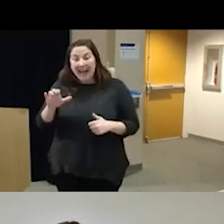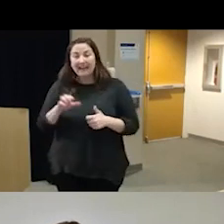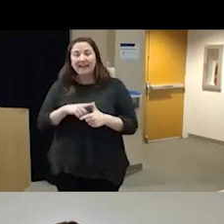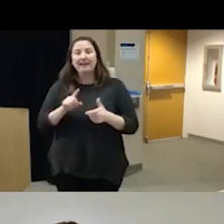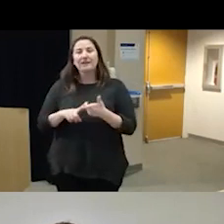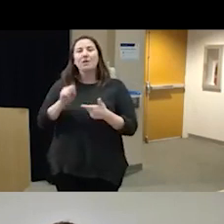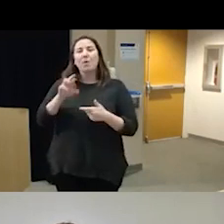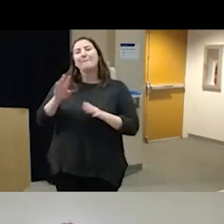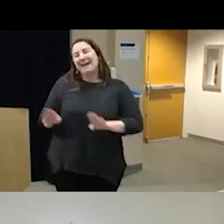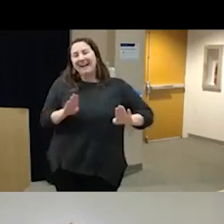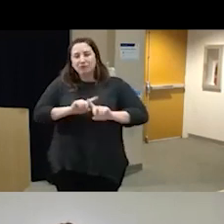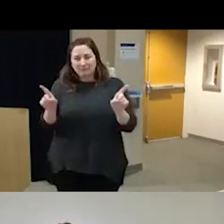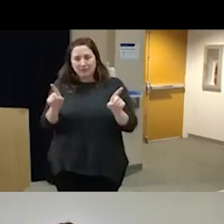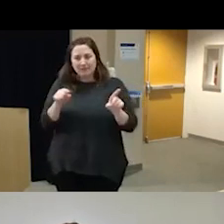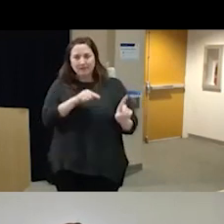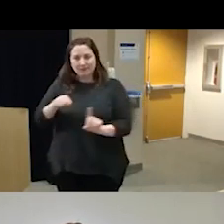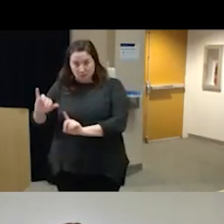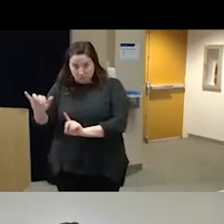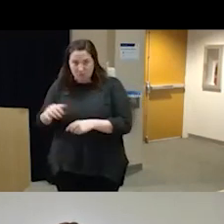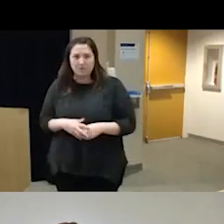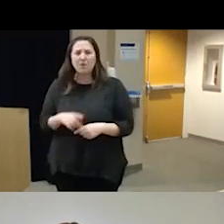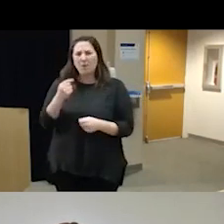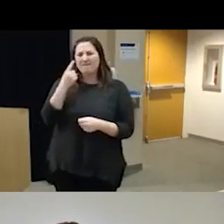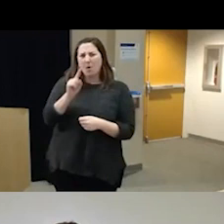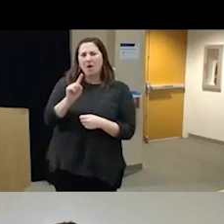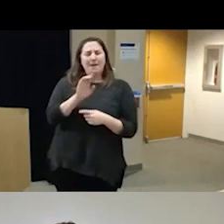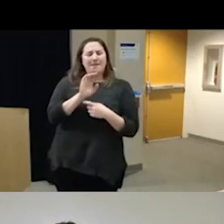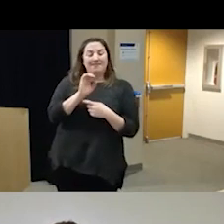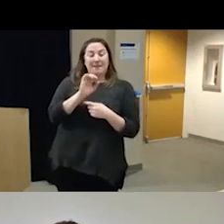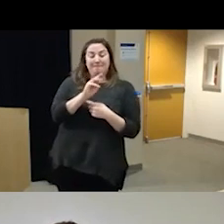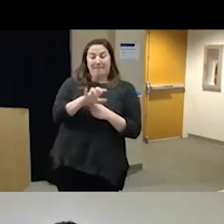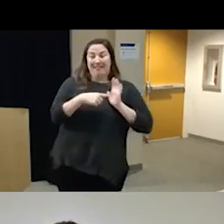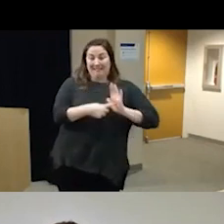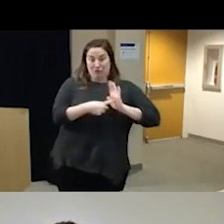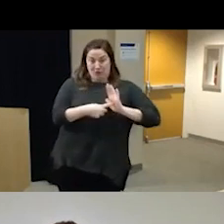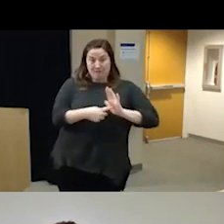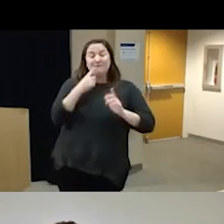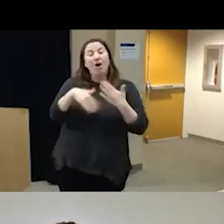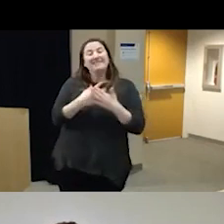at differences of metabolic syndrome rates in these severely mentally ill patients across different